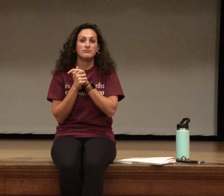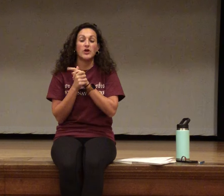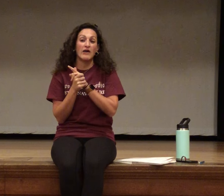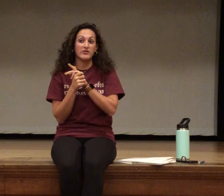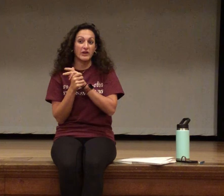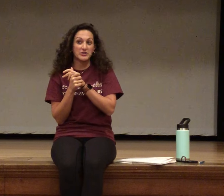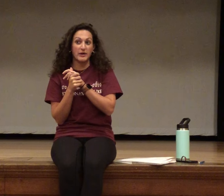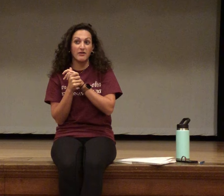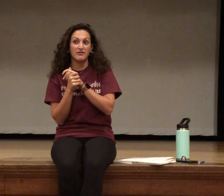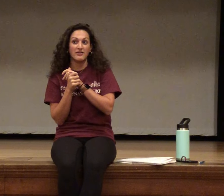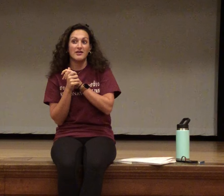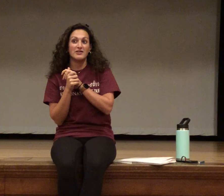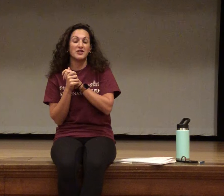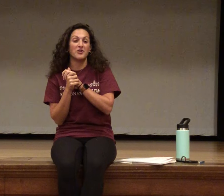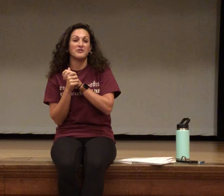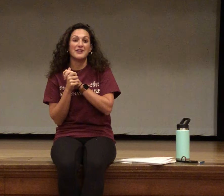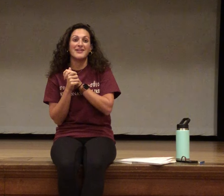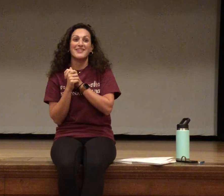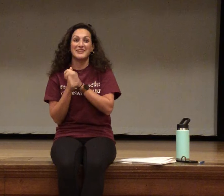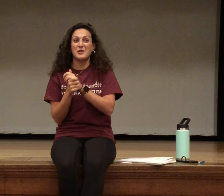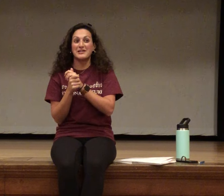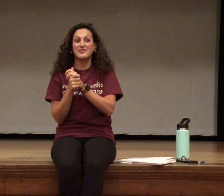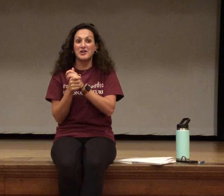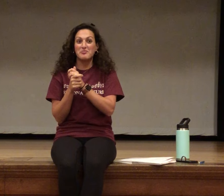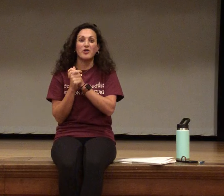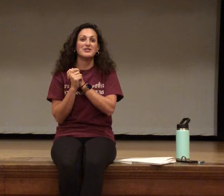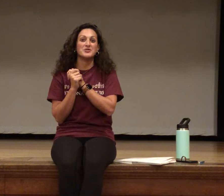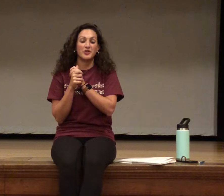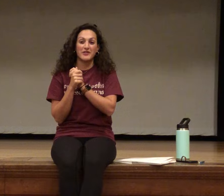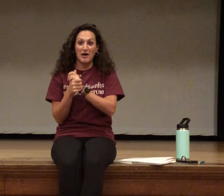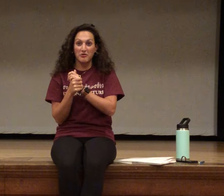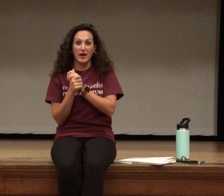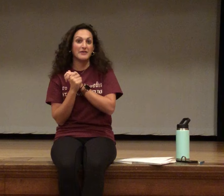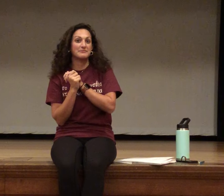um you'll have to fingerspout so that's why it's very important to learn the alphabet